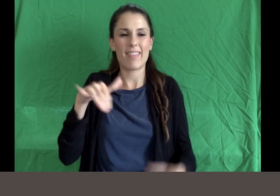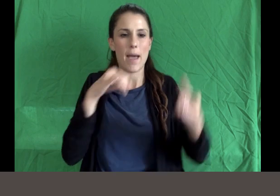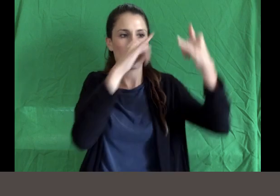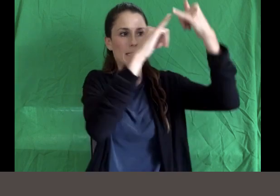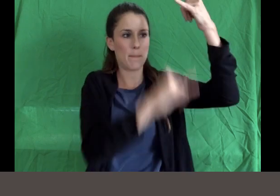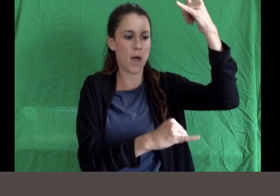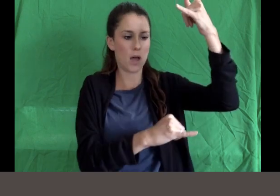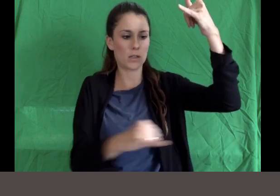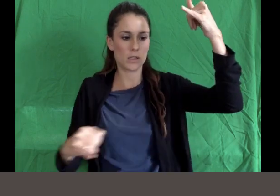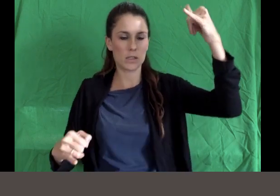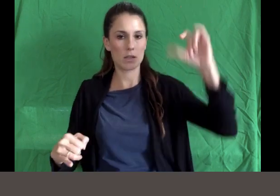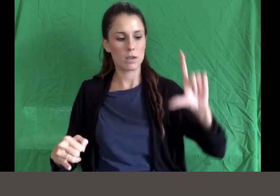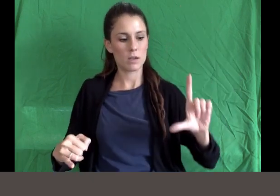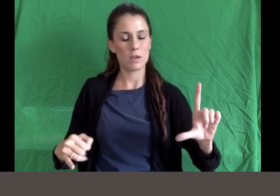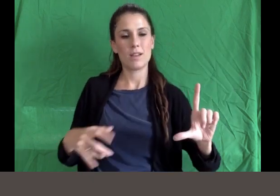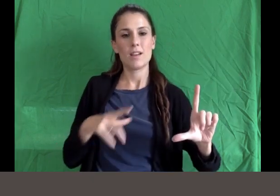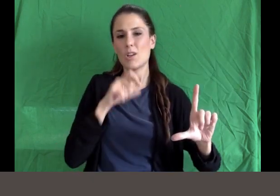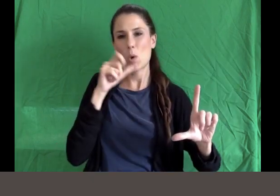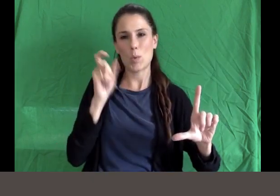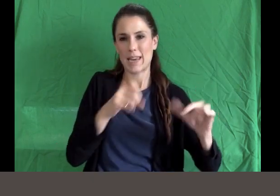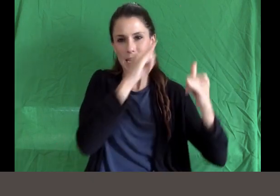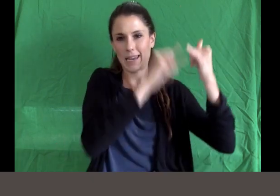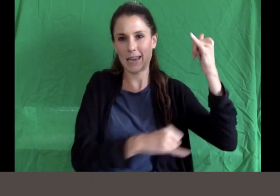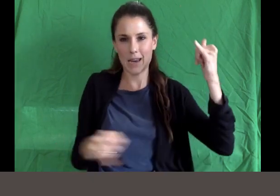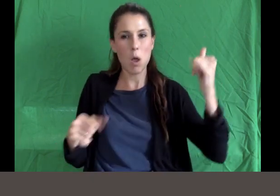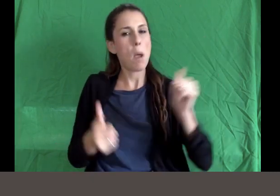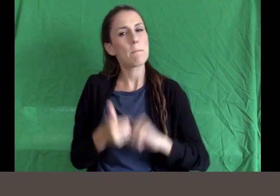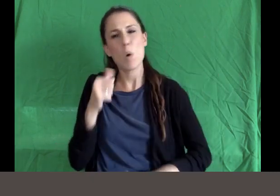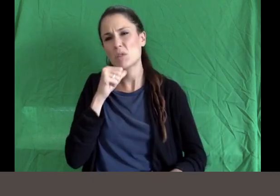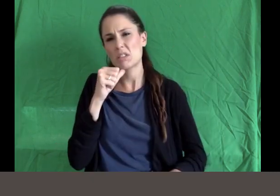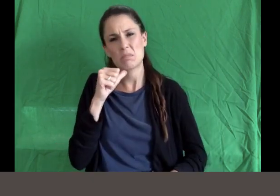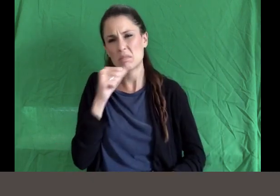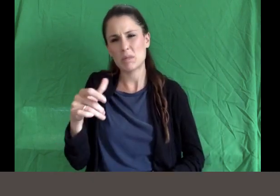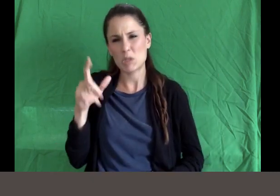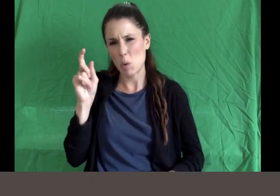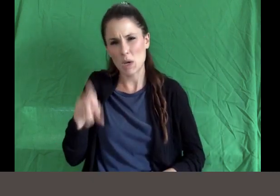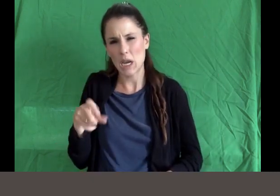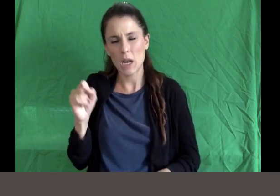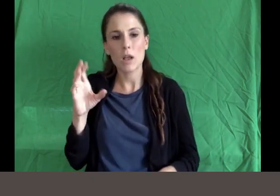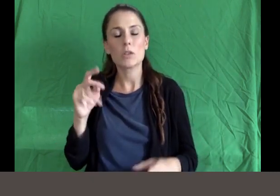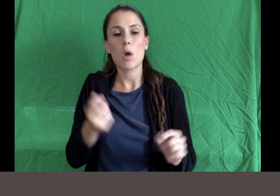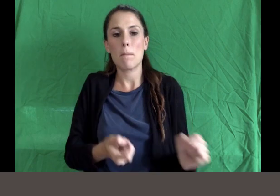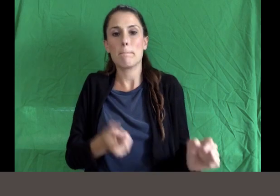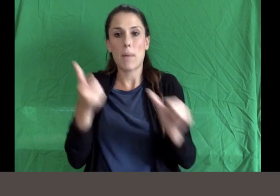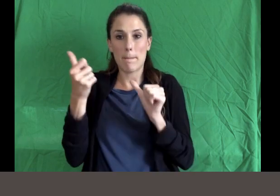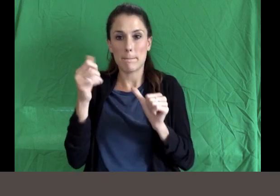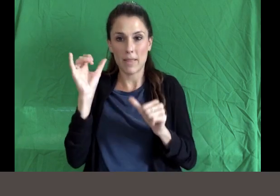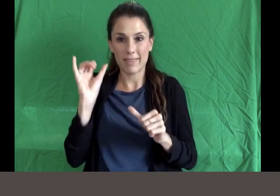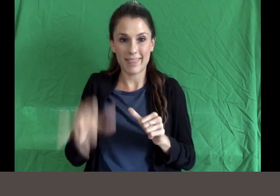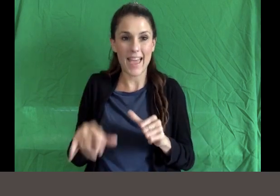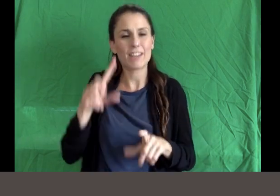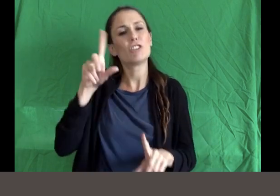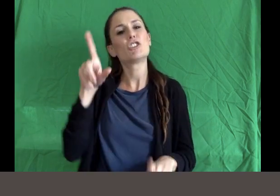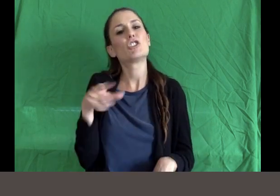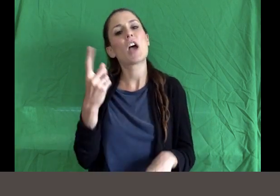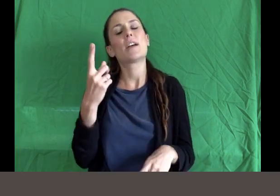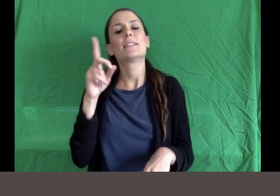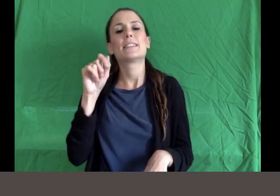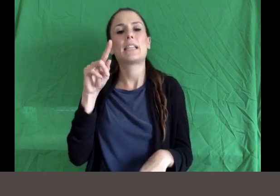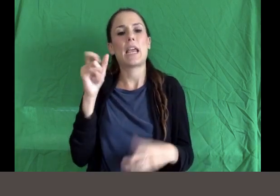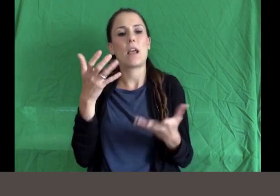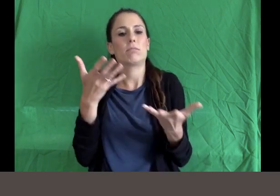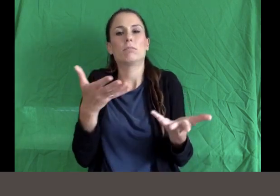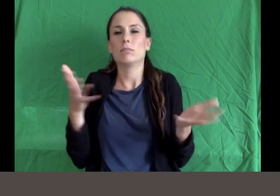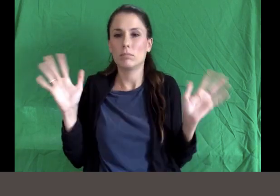data stand on their own now something else that we can do in addition to simply letting our y-axis